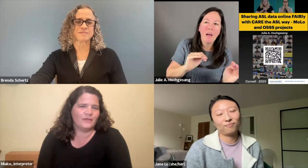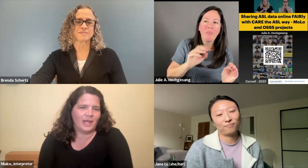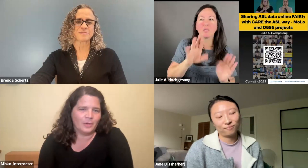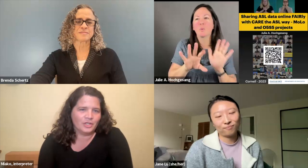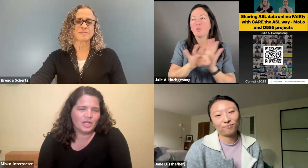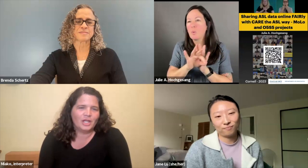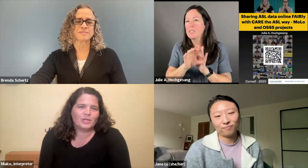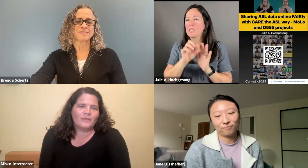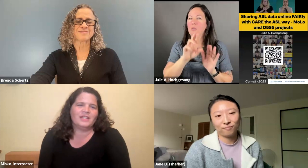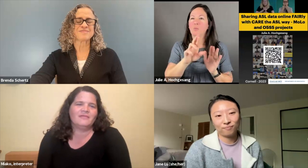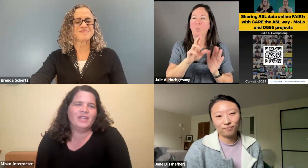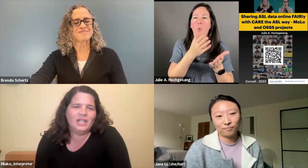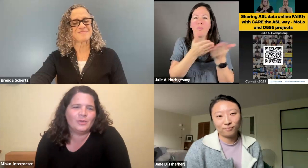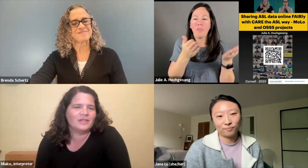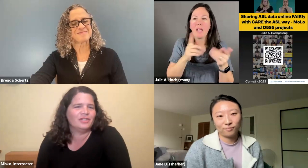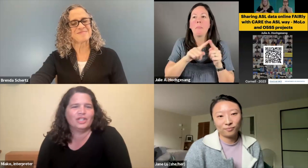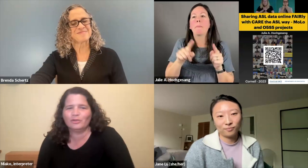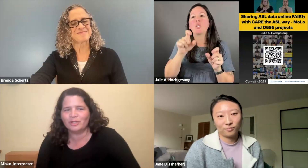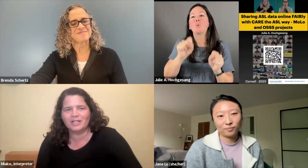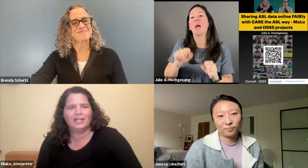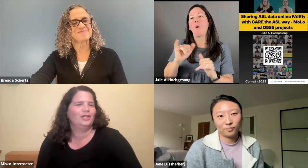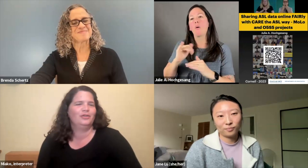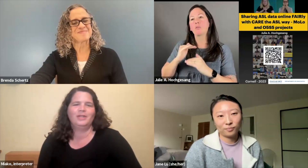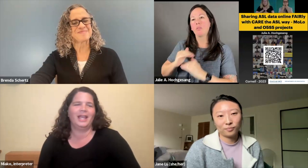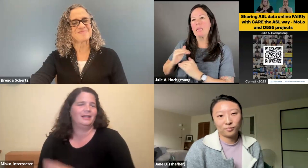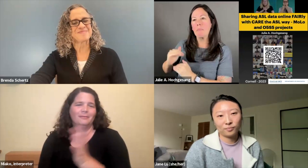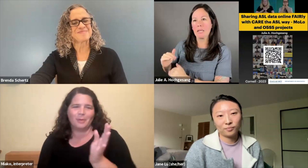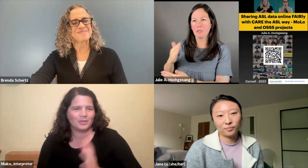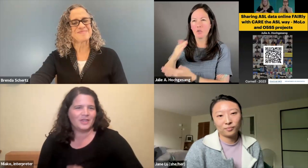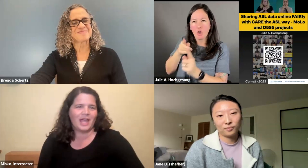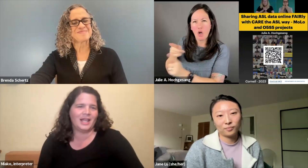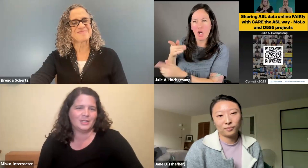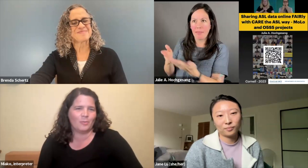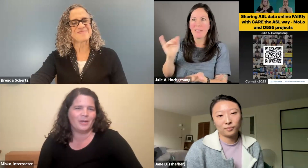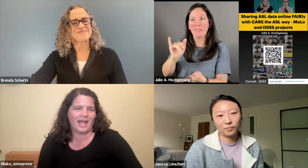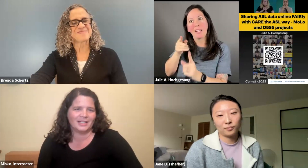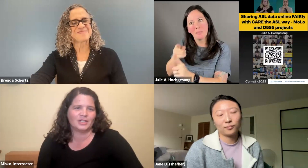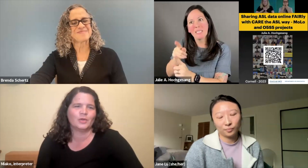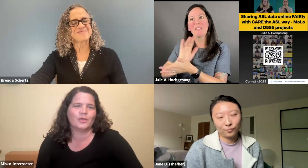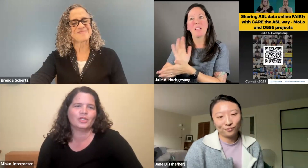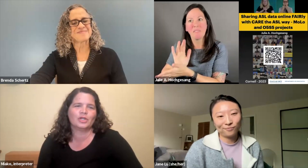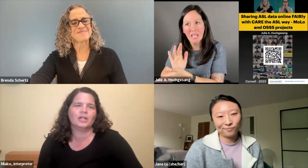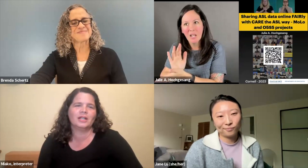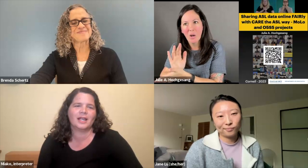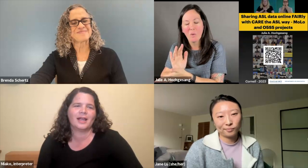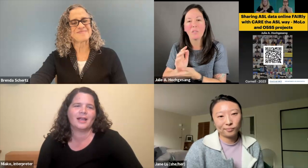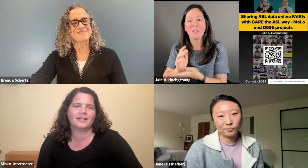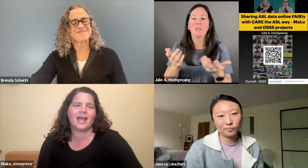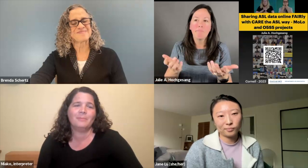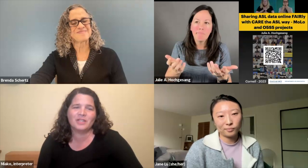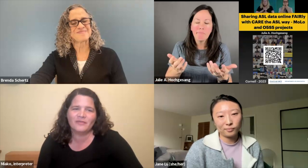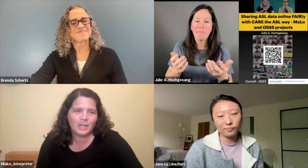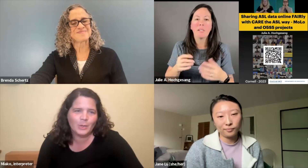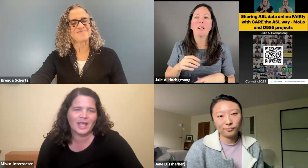language so if it's videos of children you can't post that as Open Access so there's certain types of videos that